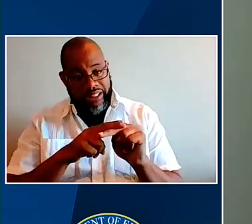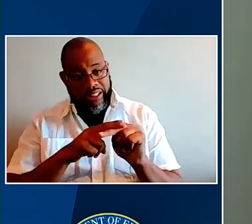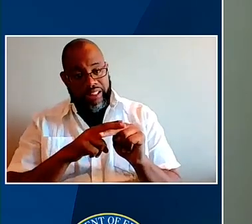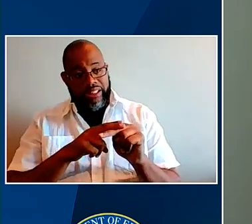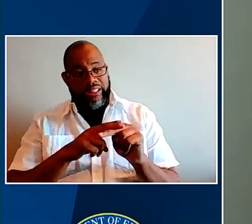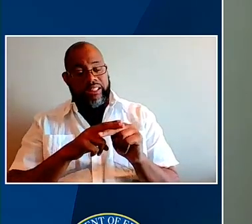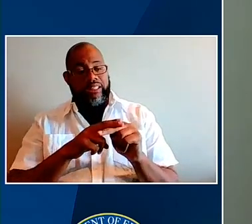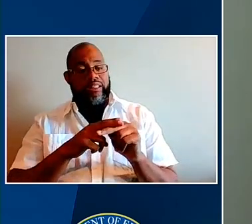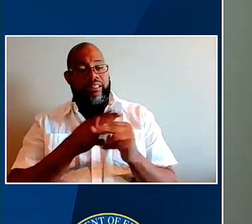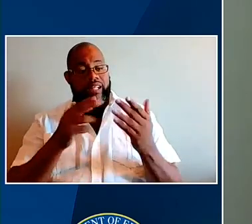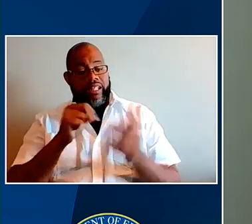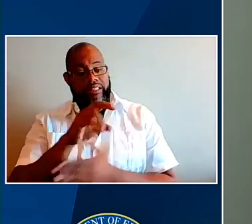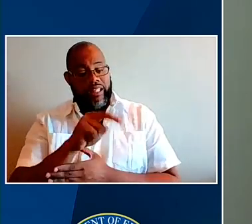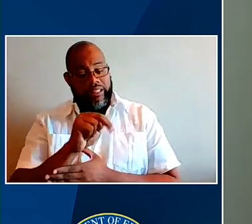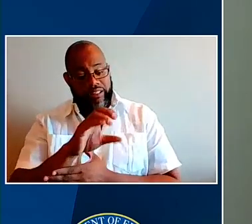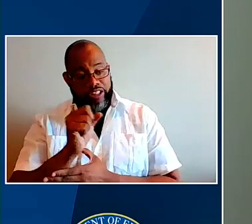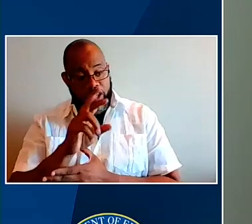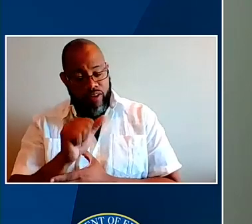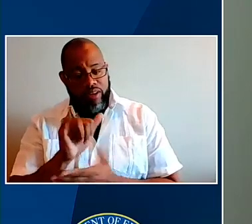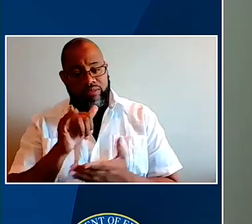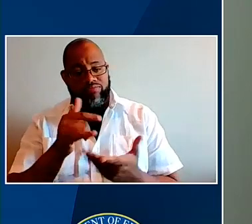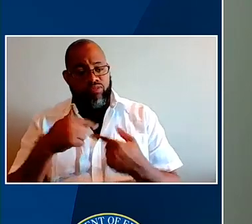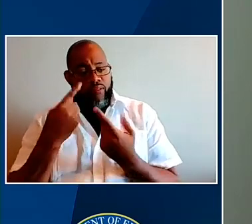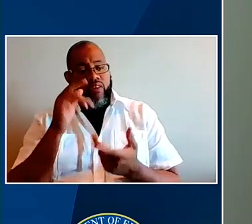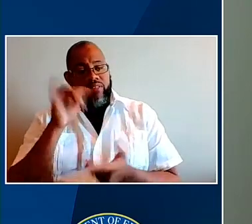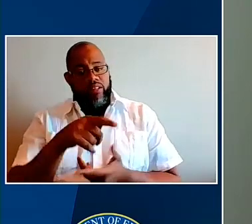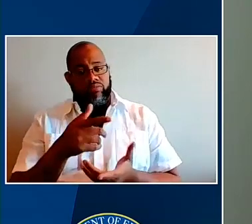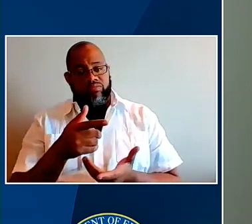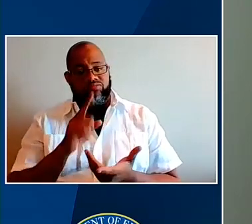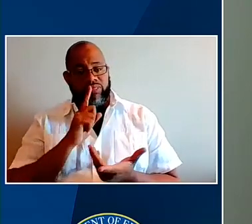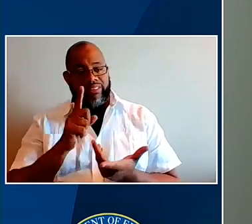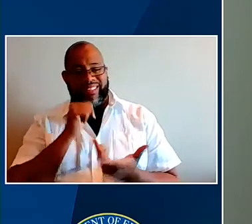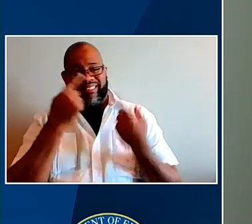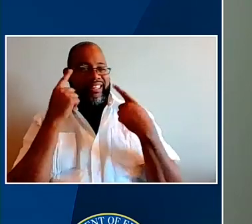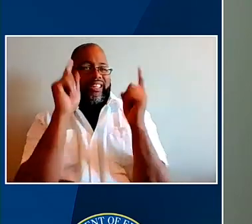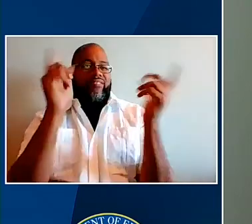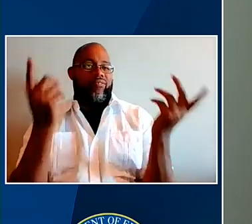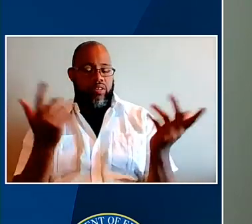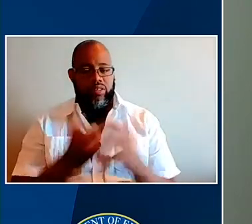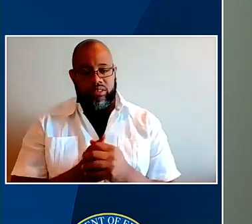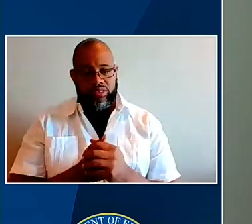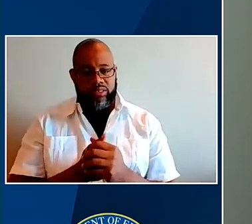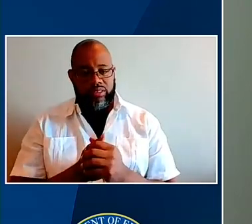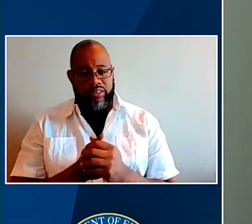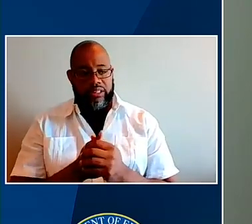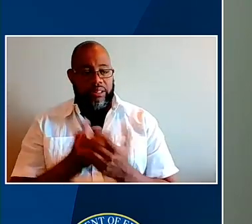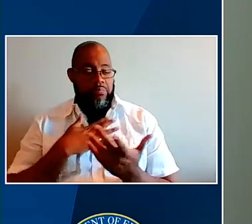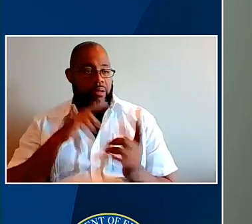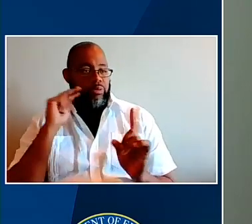NC-SARA, so far those have been very unsuccessful, in my view, and leaves a lot